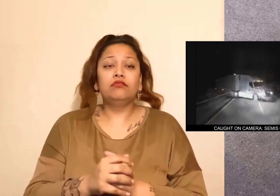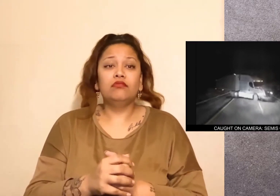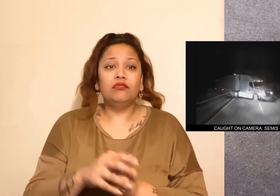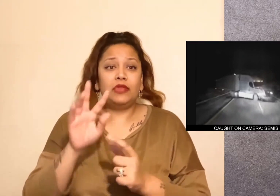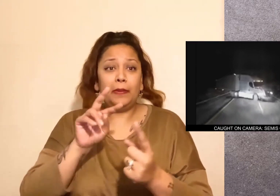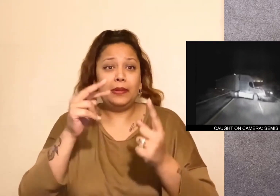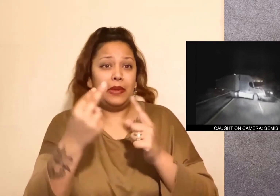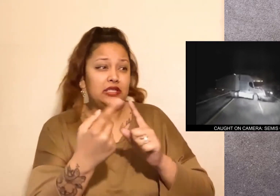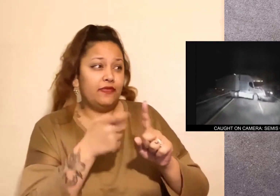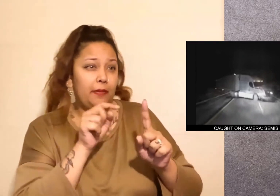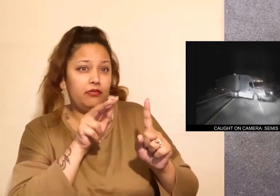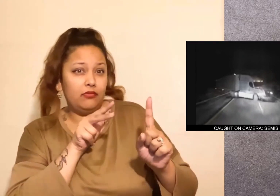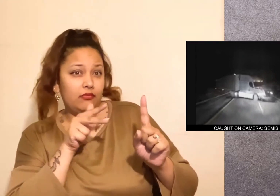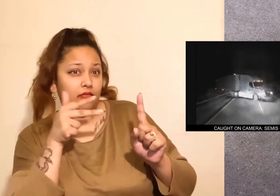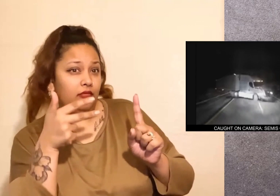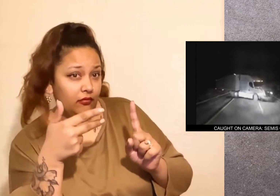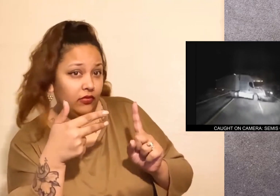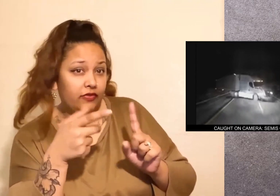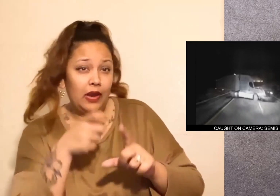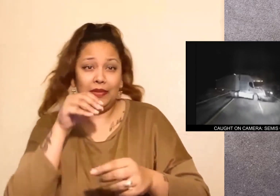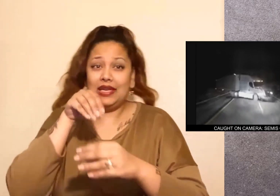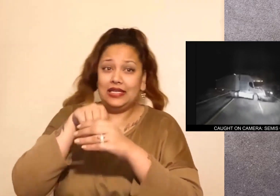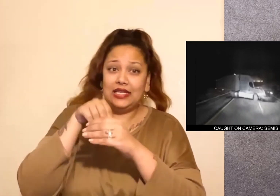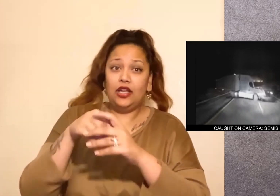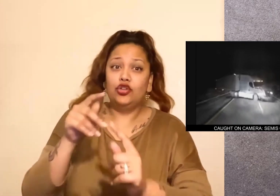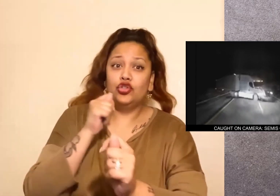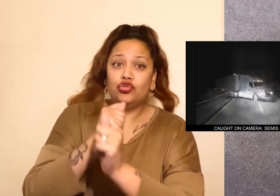the second camera shows the perspective from inside the